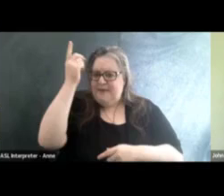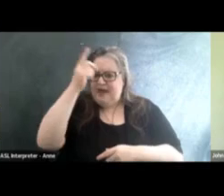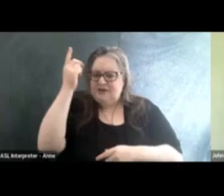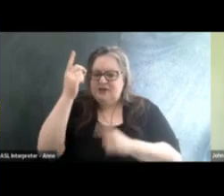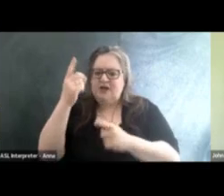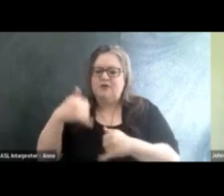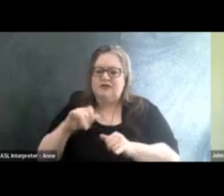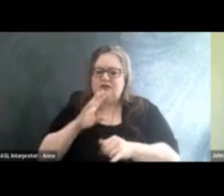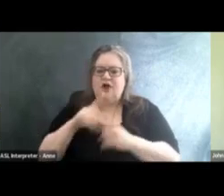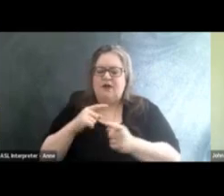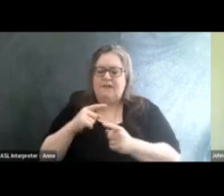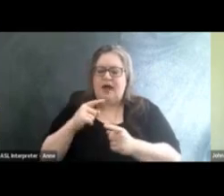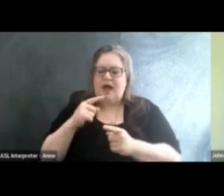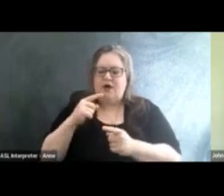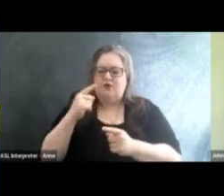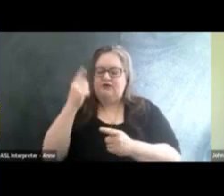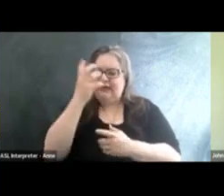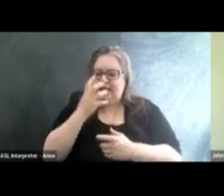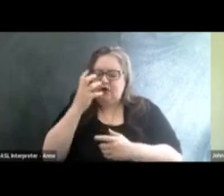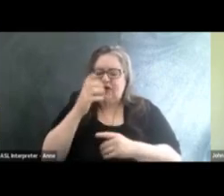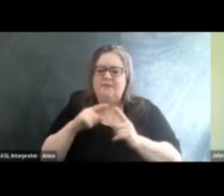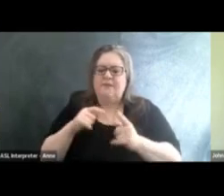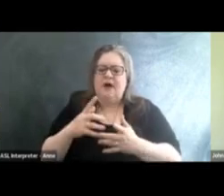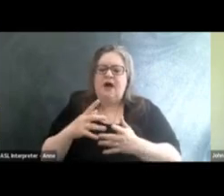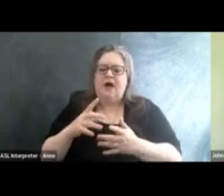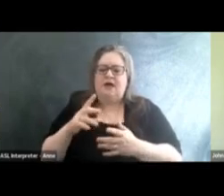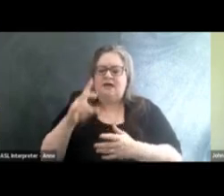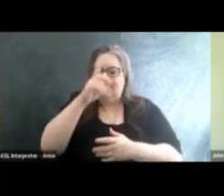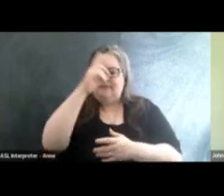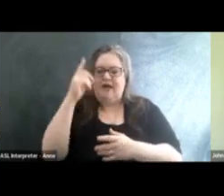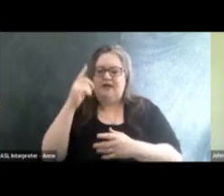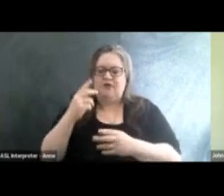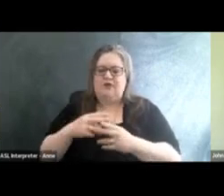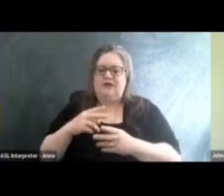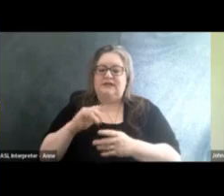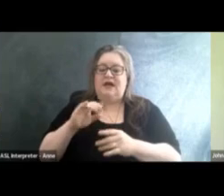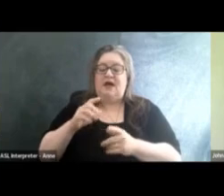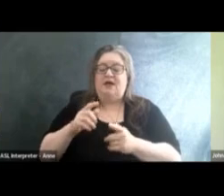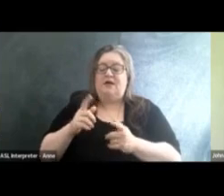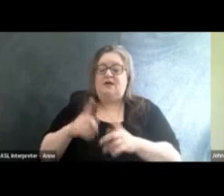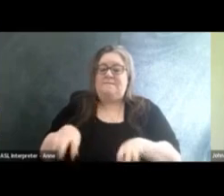about delirium, but dementia was termed a major neurocognitive disorder, and then a new